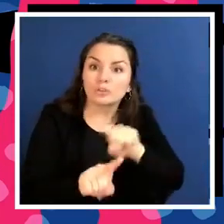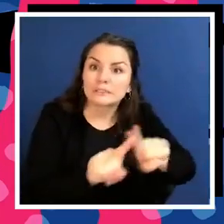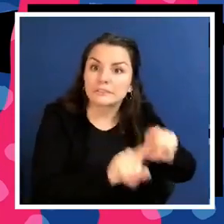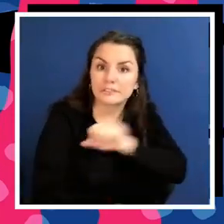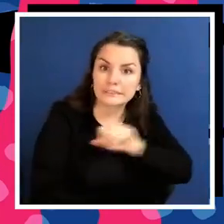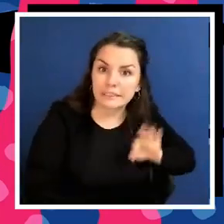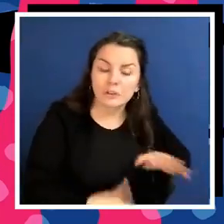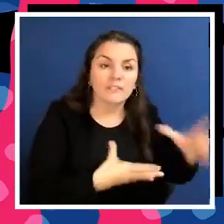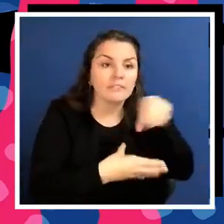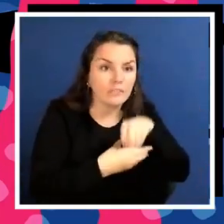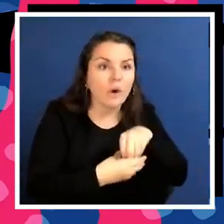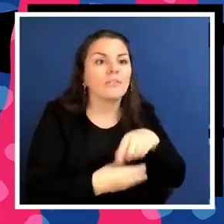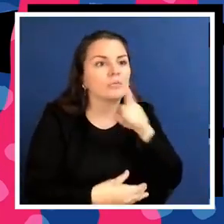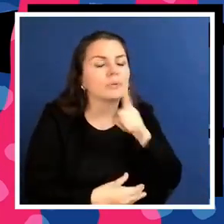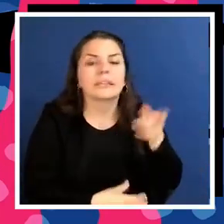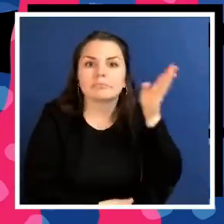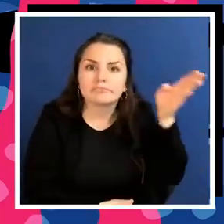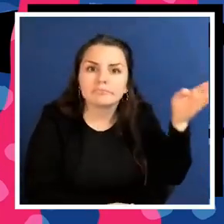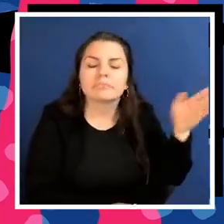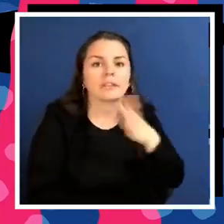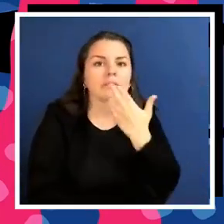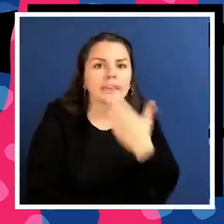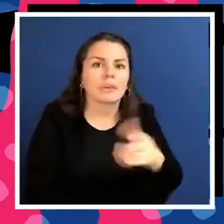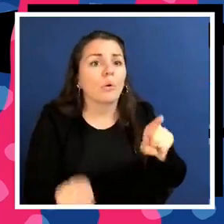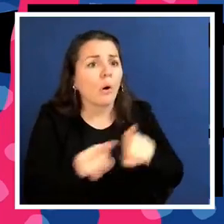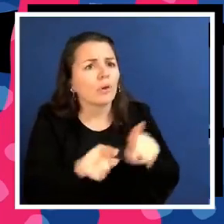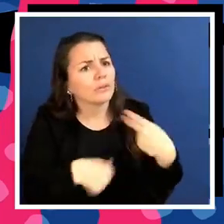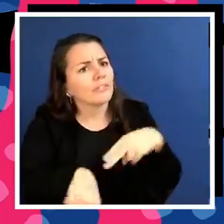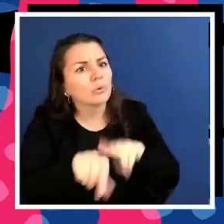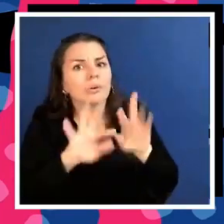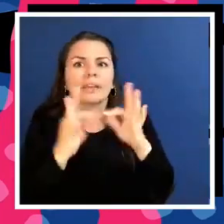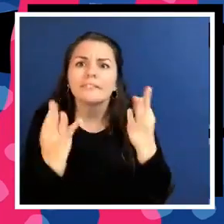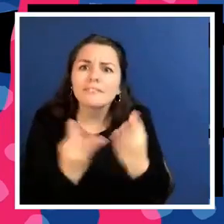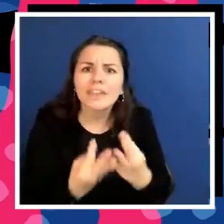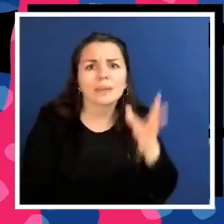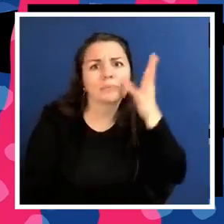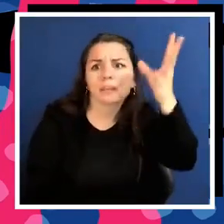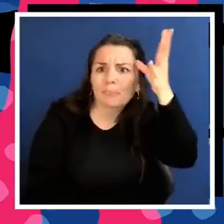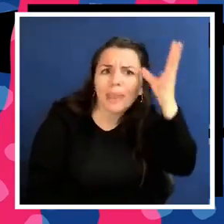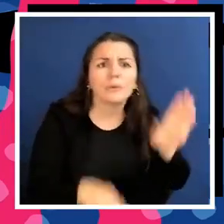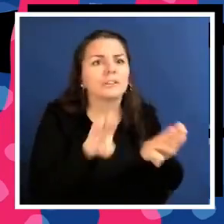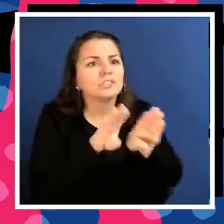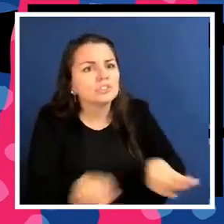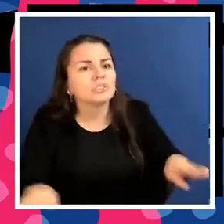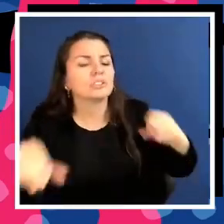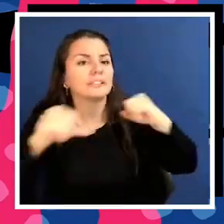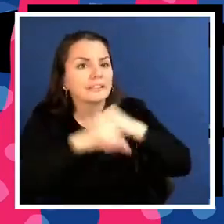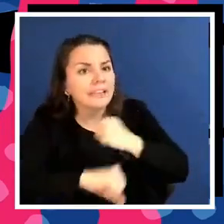AND SAY THANK YOU TO THE VICE PRESIDENT, THANK YOU TO